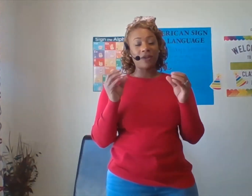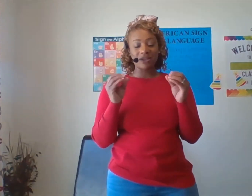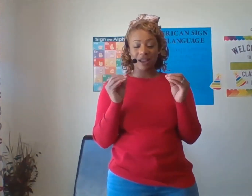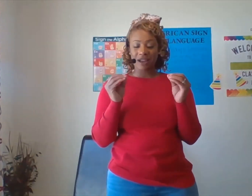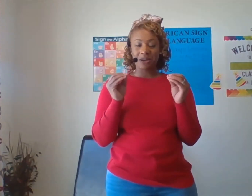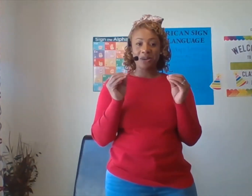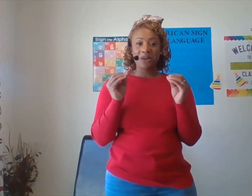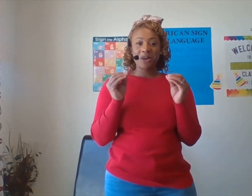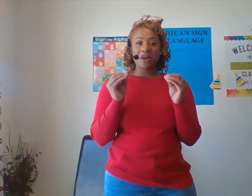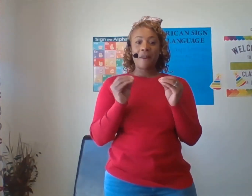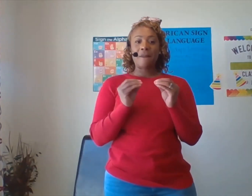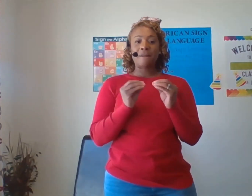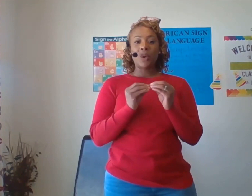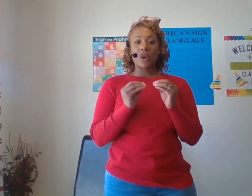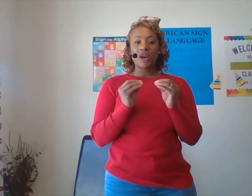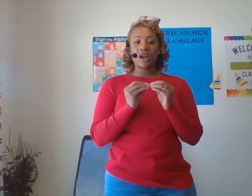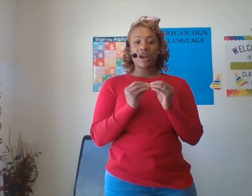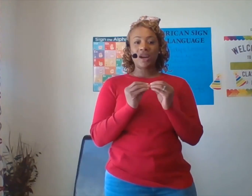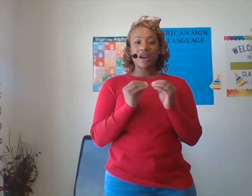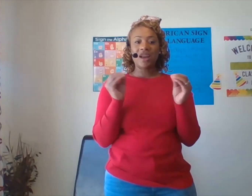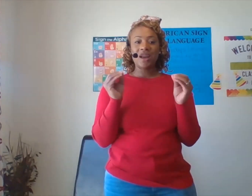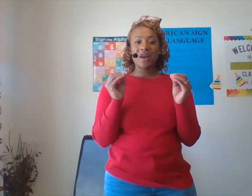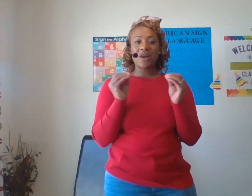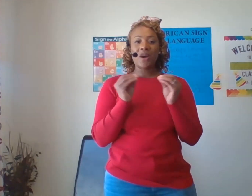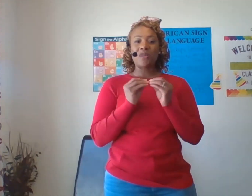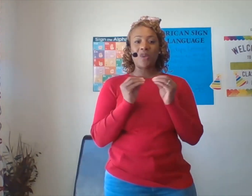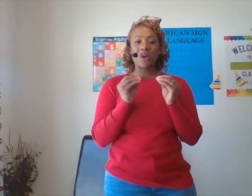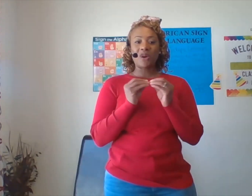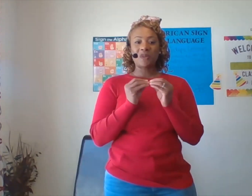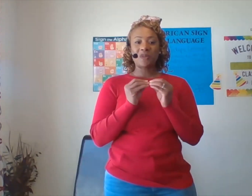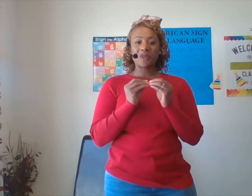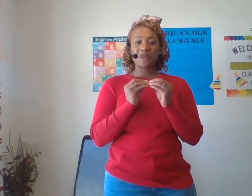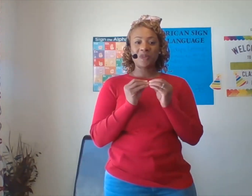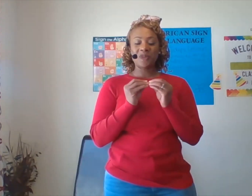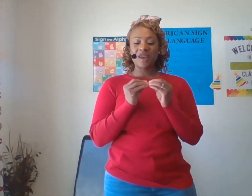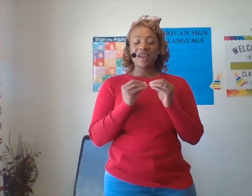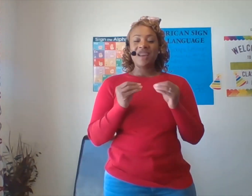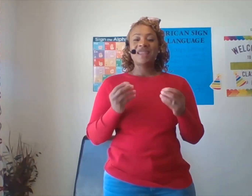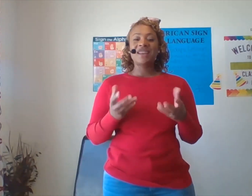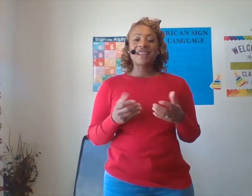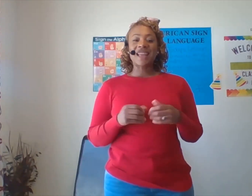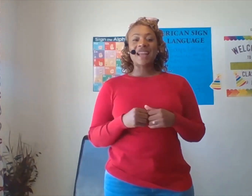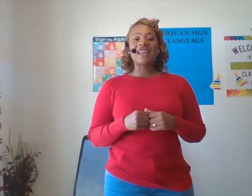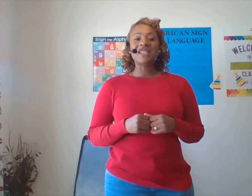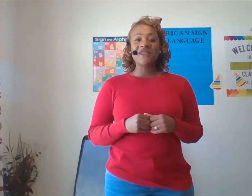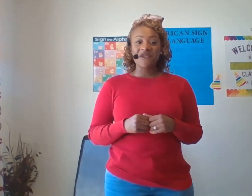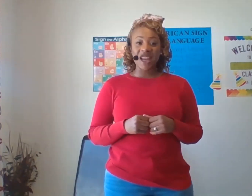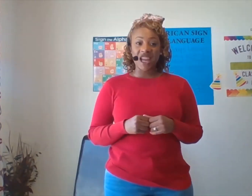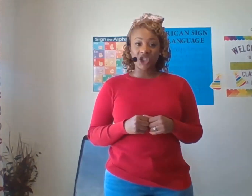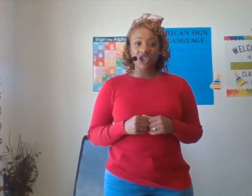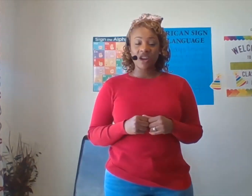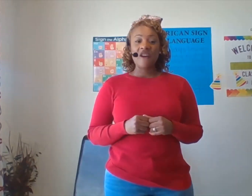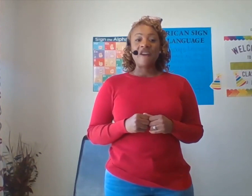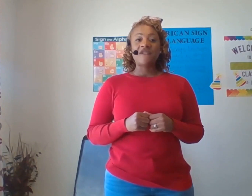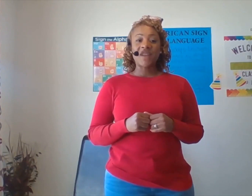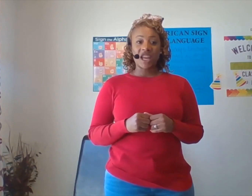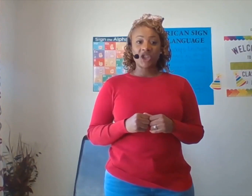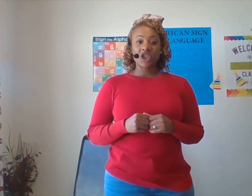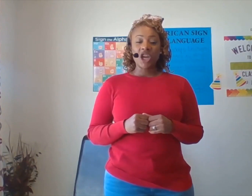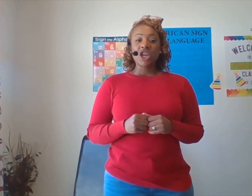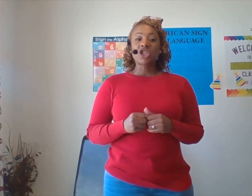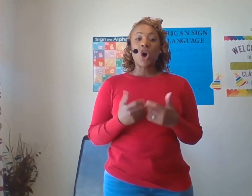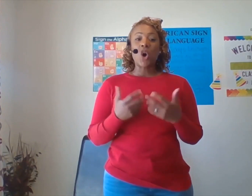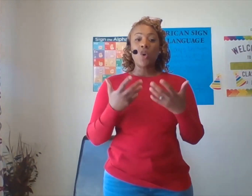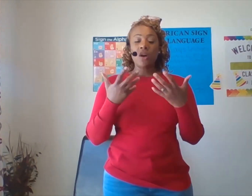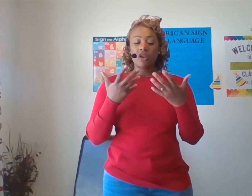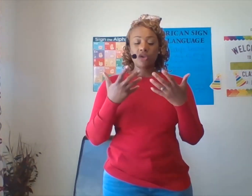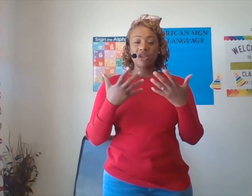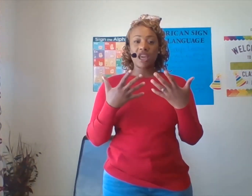favorite sign two more more the next time is finished finish so you take your